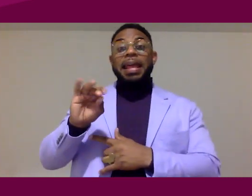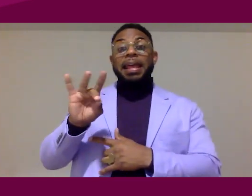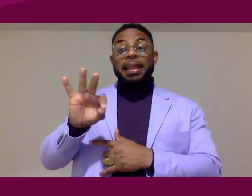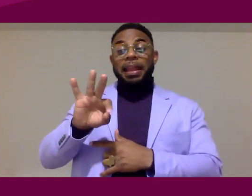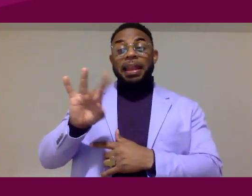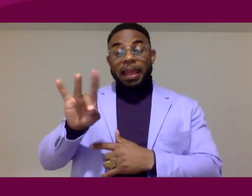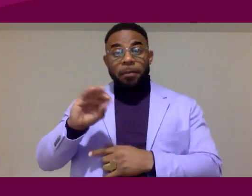accurate.